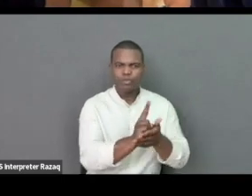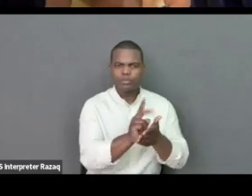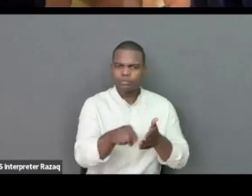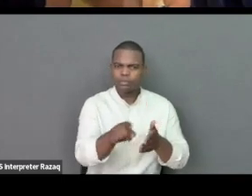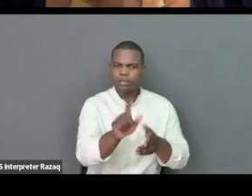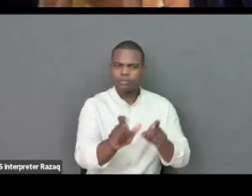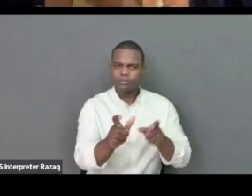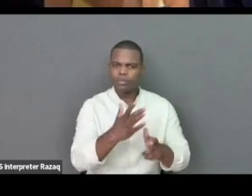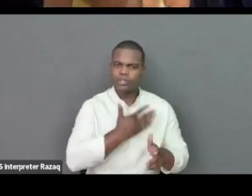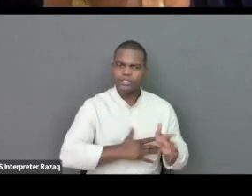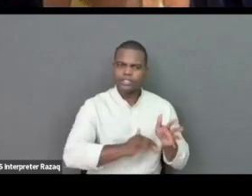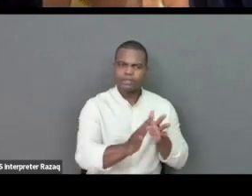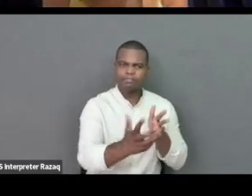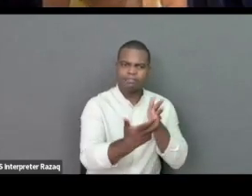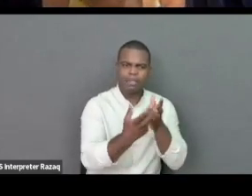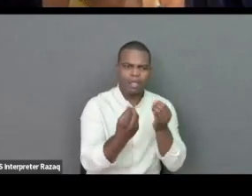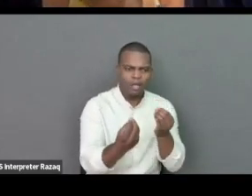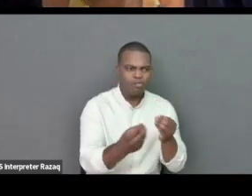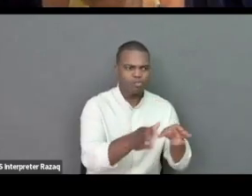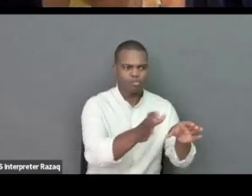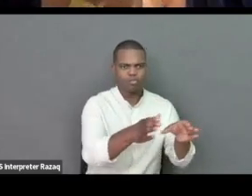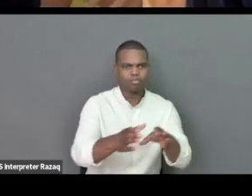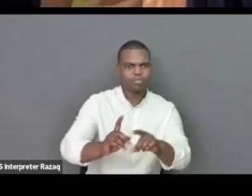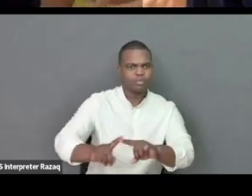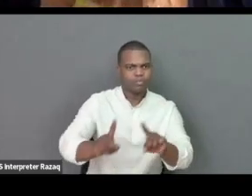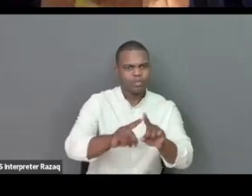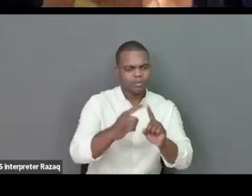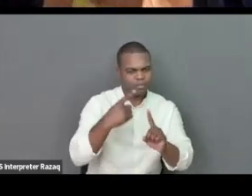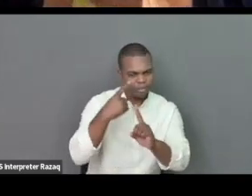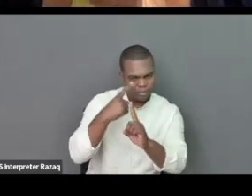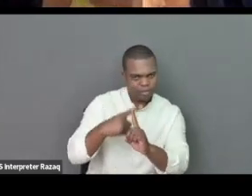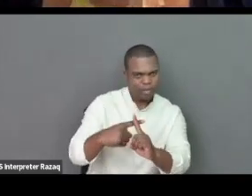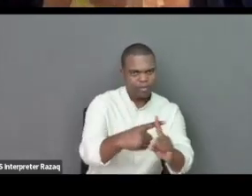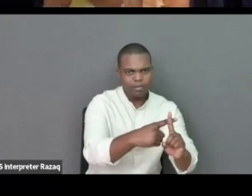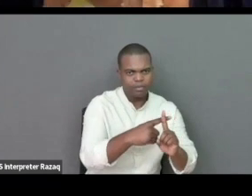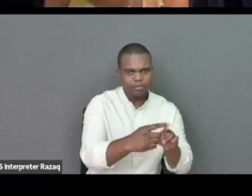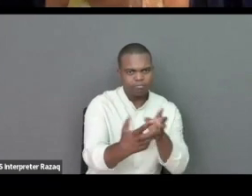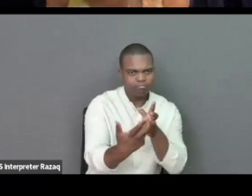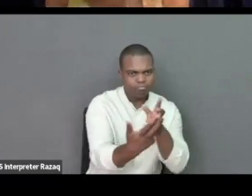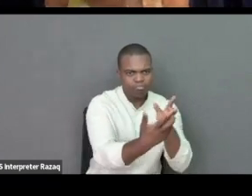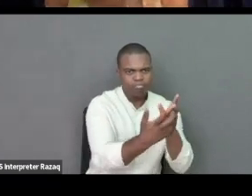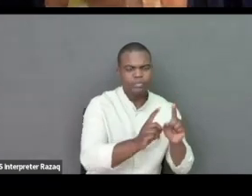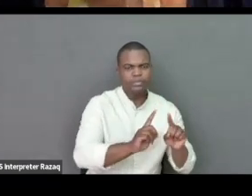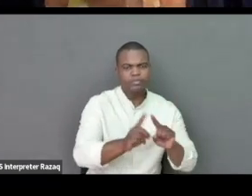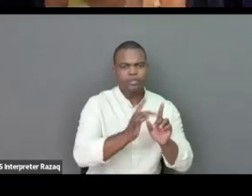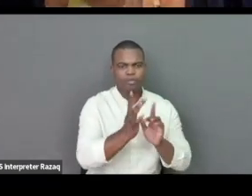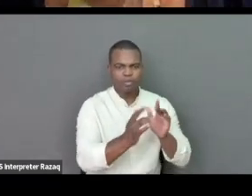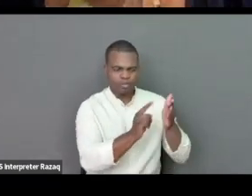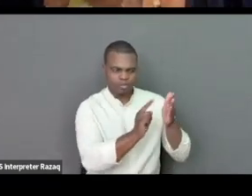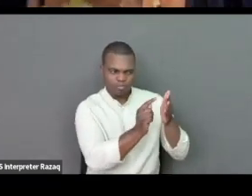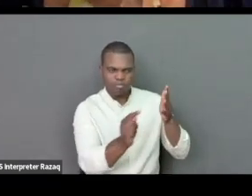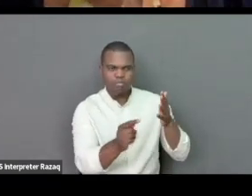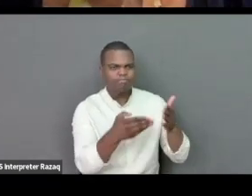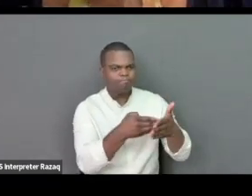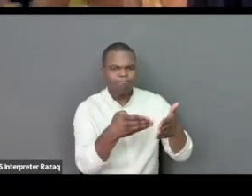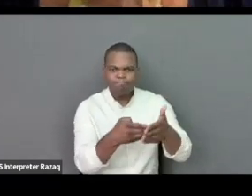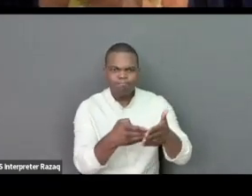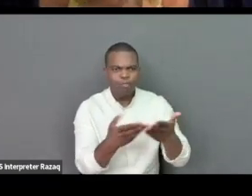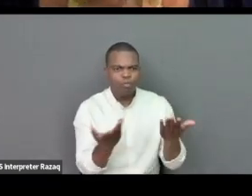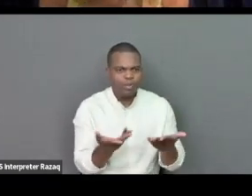about the Web Accessibility Directive, so just how this legislation works so that you know which organizations are in scope of the directive, so where